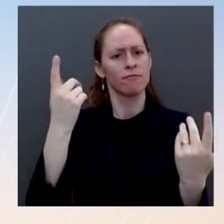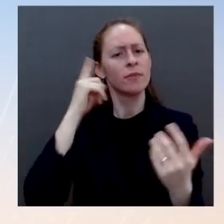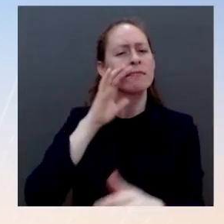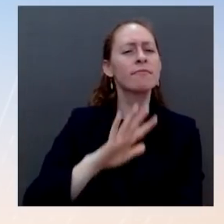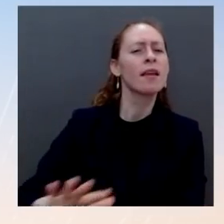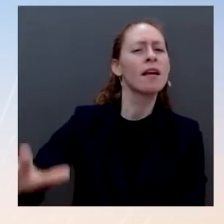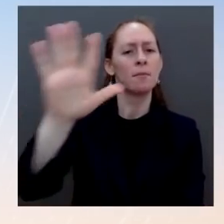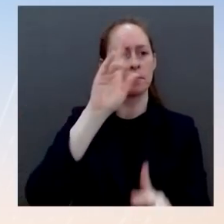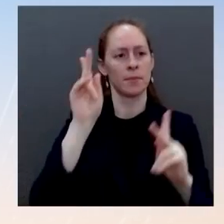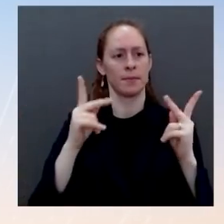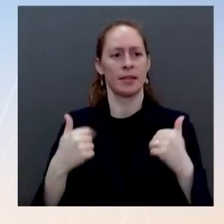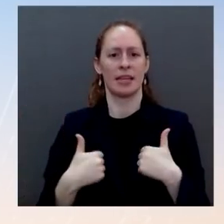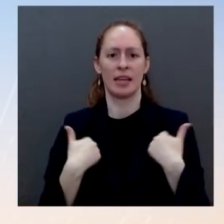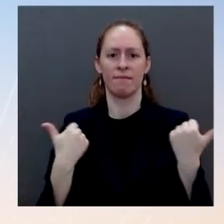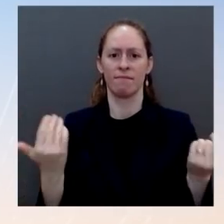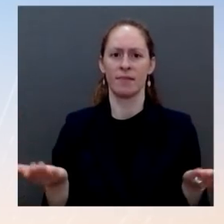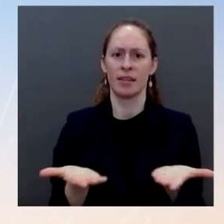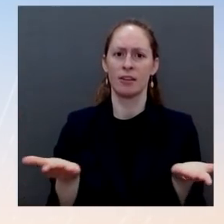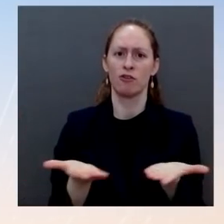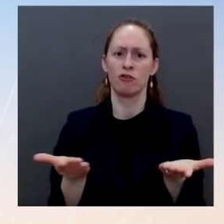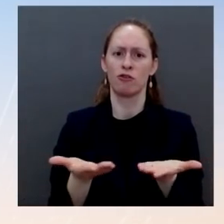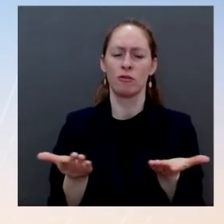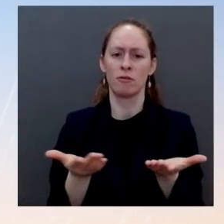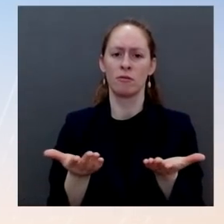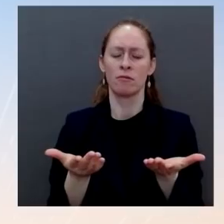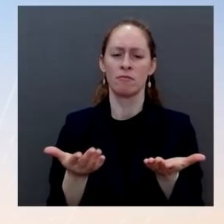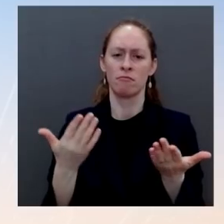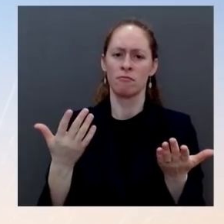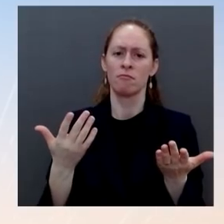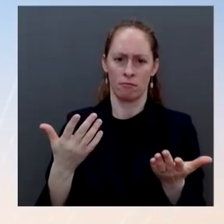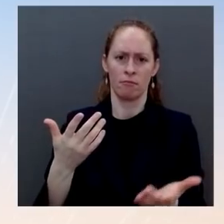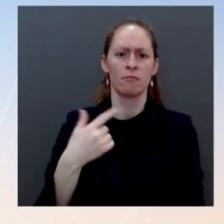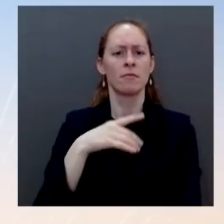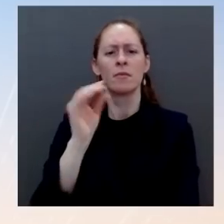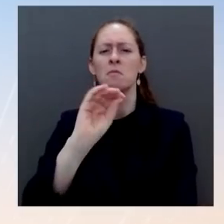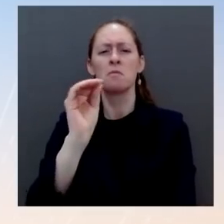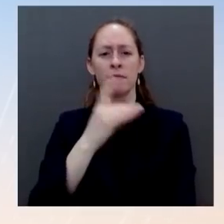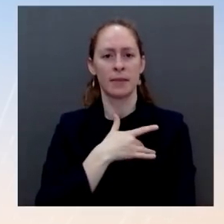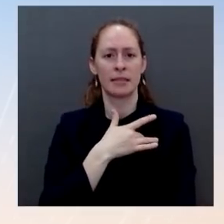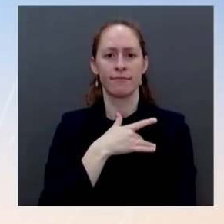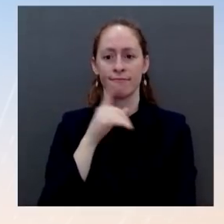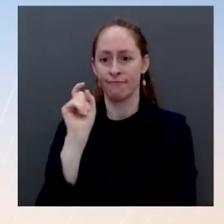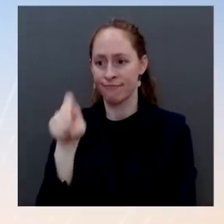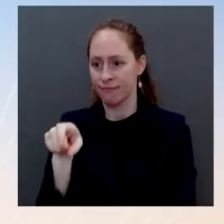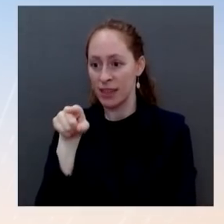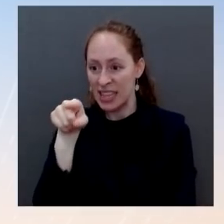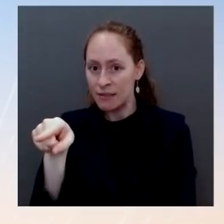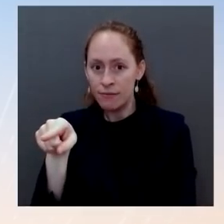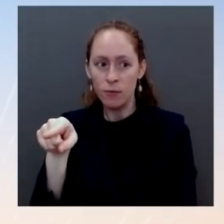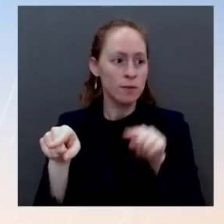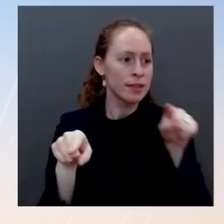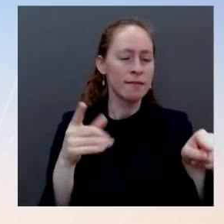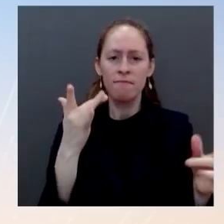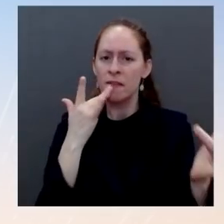not all -- many, far too many -- who, in our view, in the President's view, need to take a look at themselves